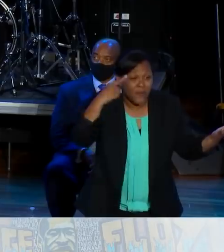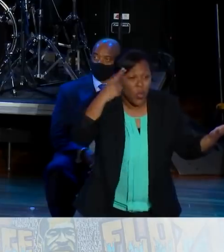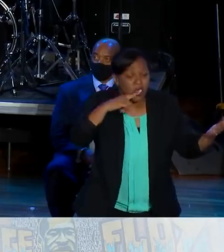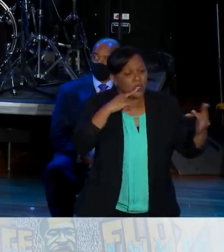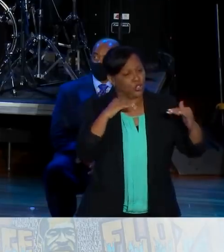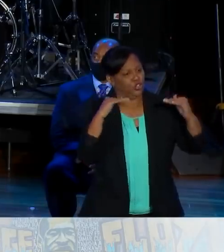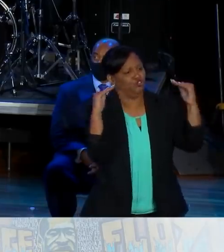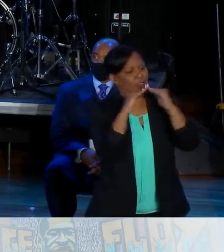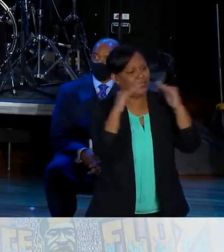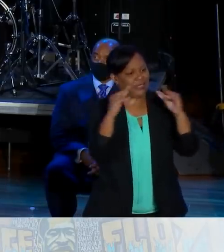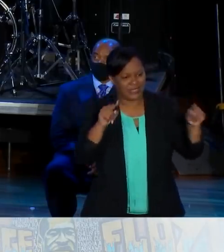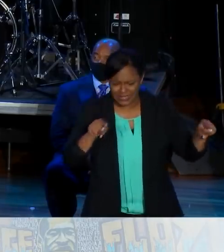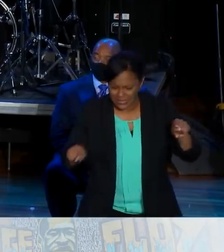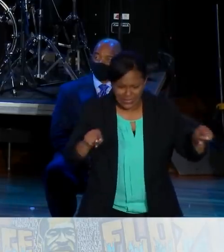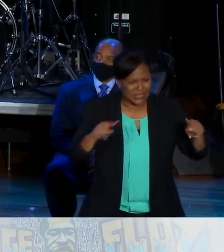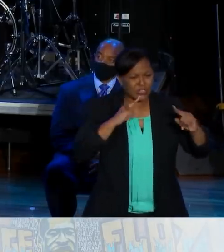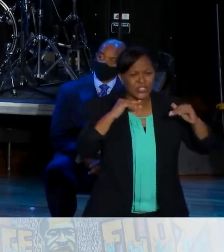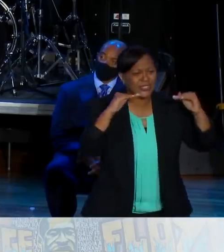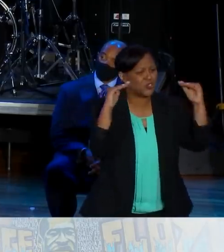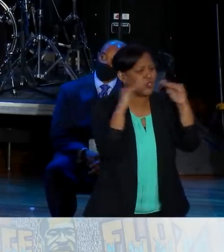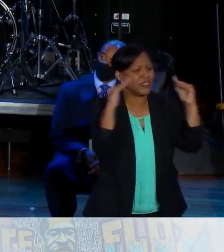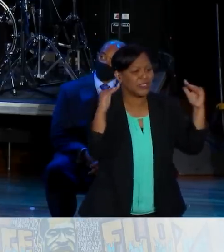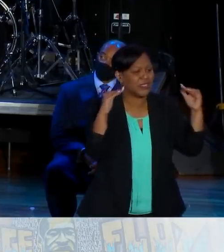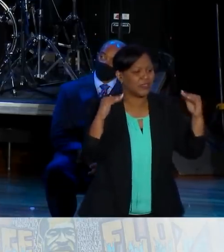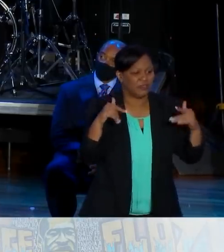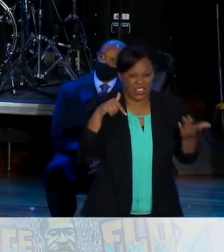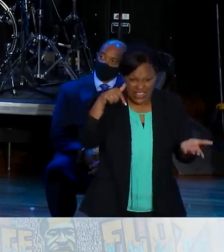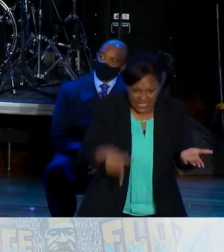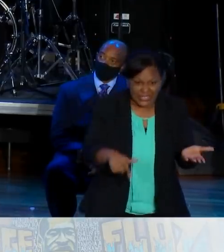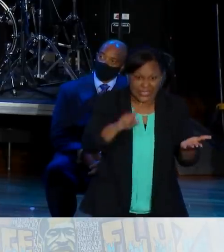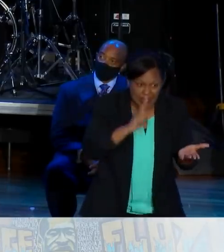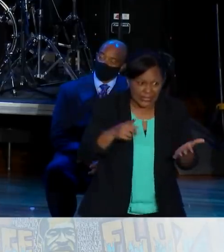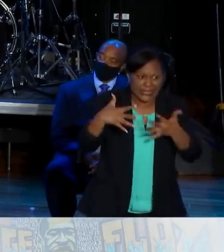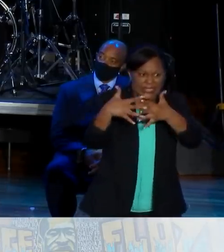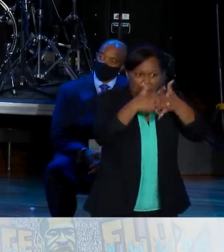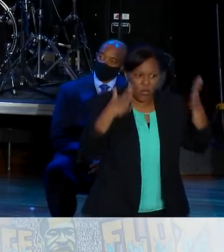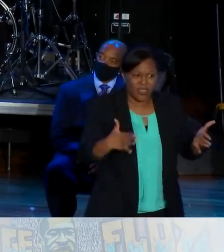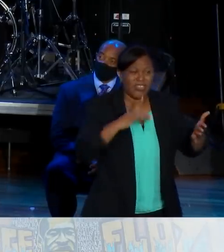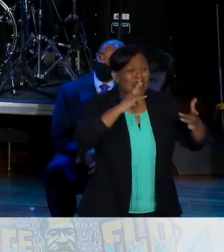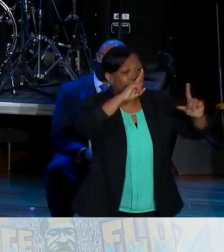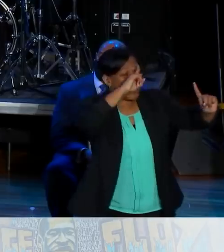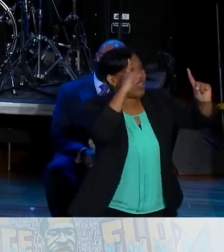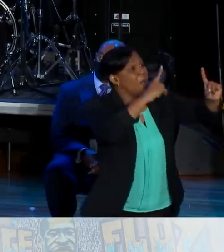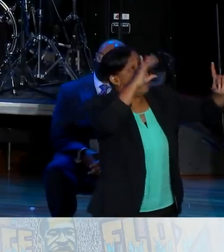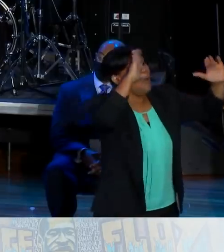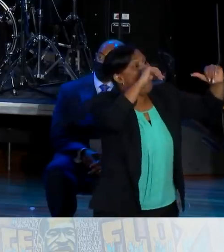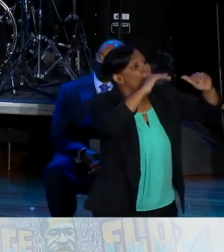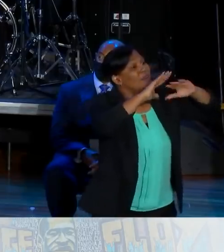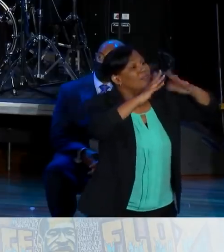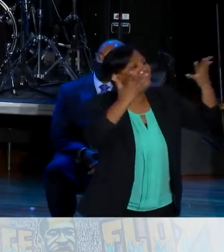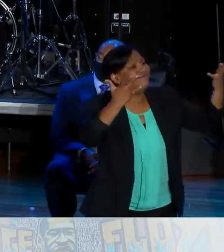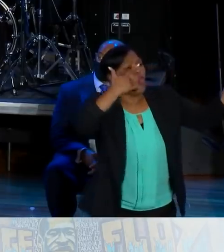NOT THE CASE IN AMERICA TODAY. BUT, I CHALLENGE ANYONE TO SAY, THAT'S NOT THE GOAL WE'RE